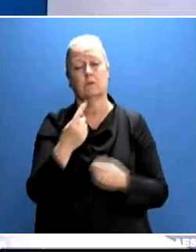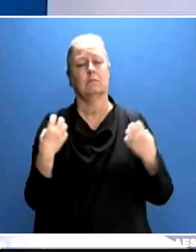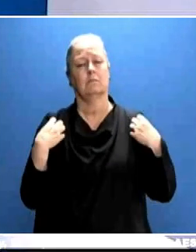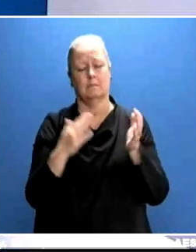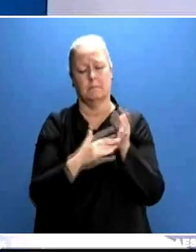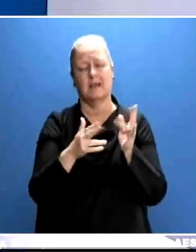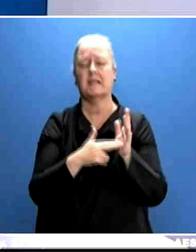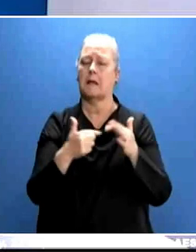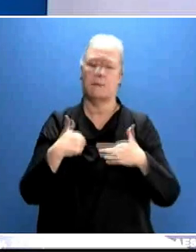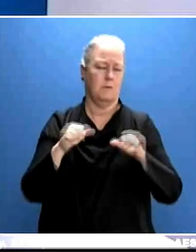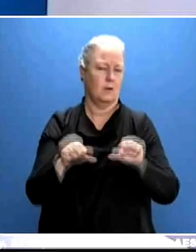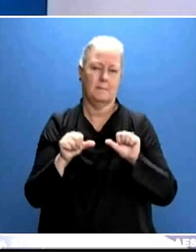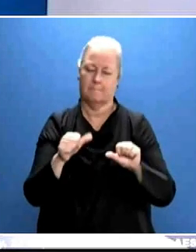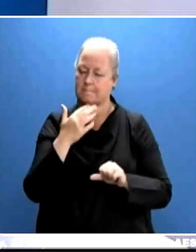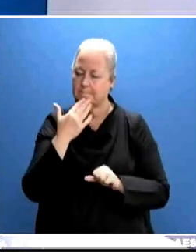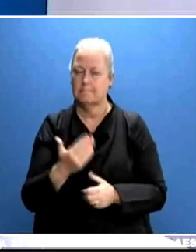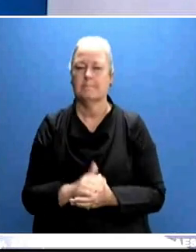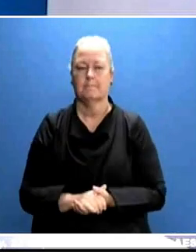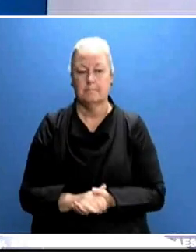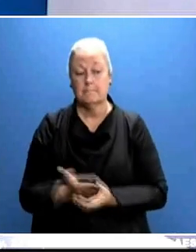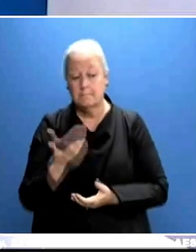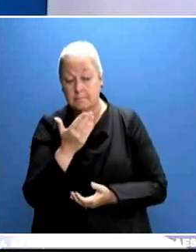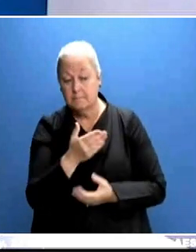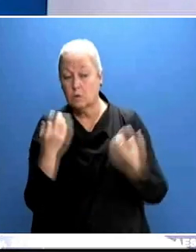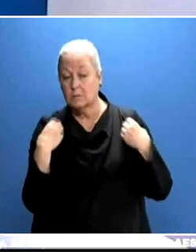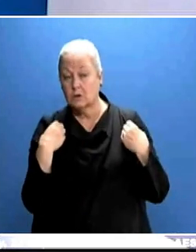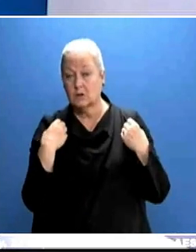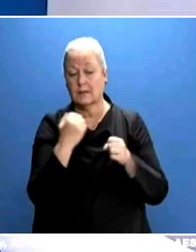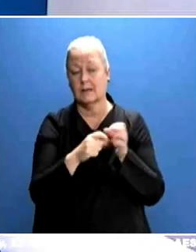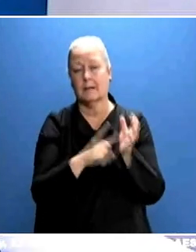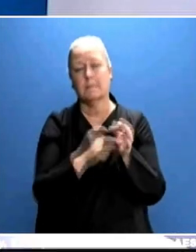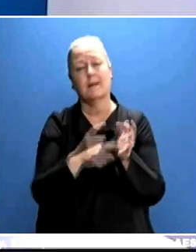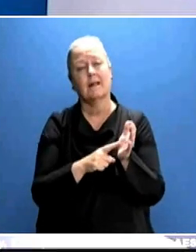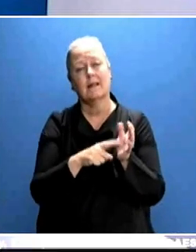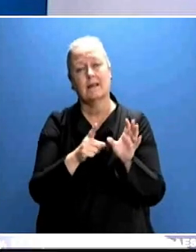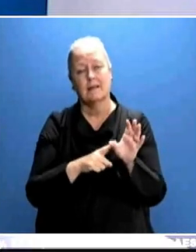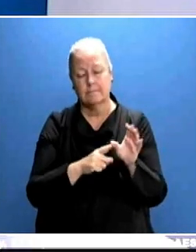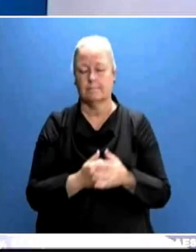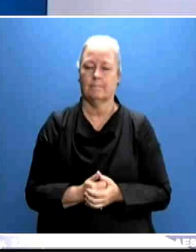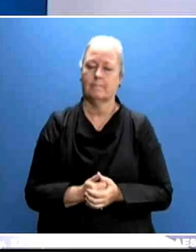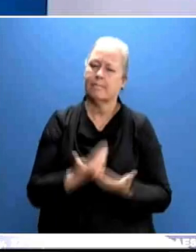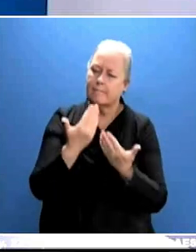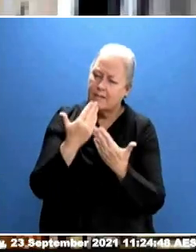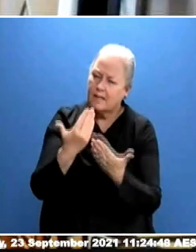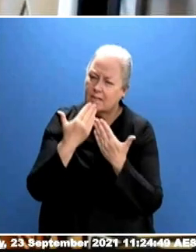No, thank you, Chair. CHAIR: Commissioner Galbally? Thank you very much for your evidence